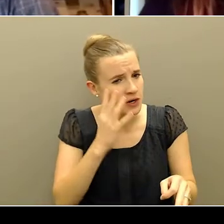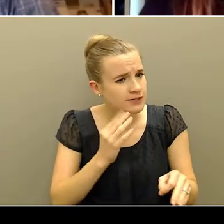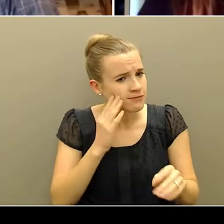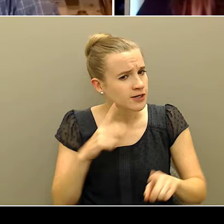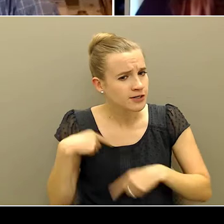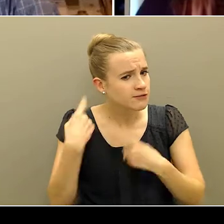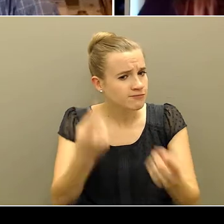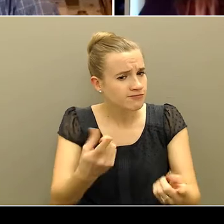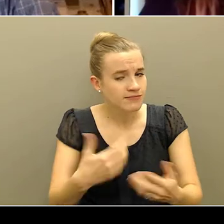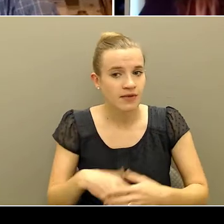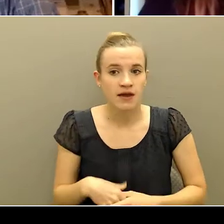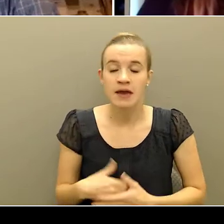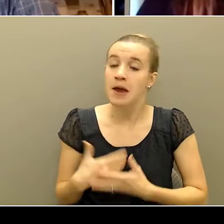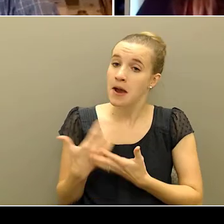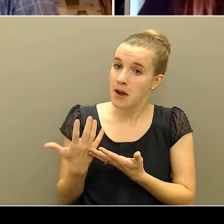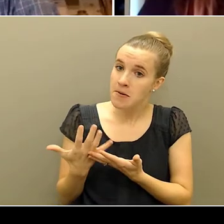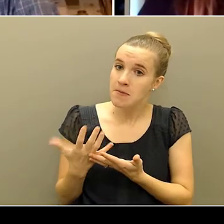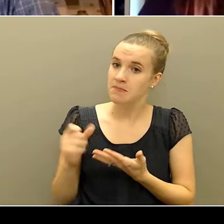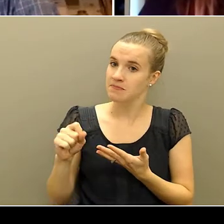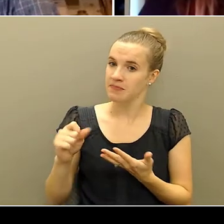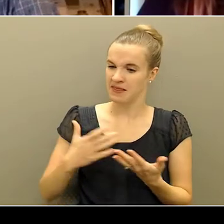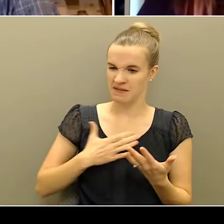Ashley: I'd say a more accurate description of kind of what I do, I